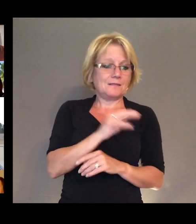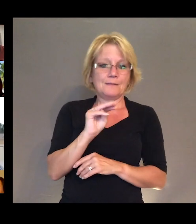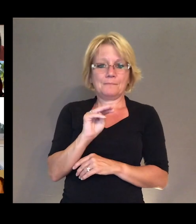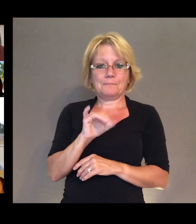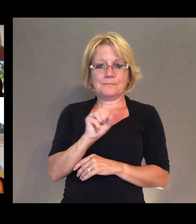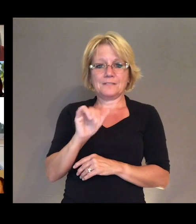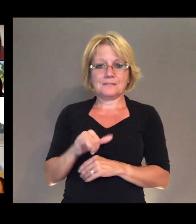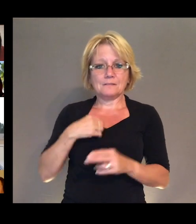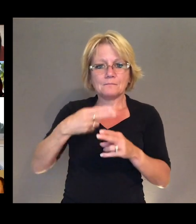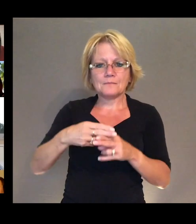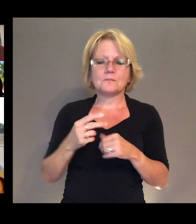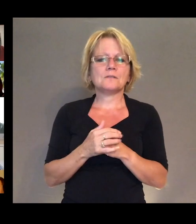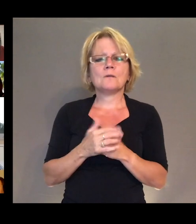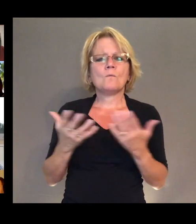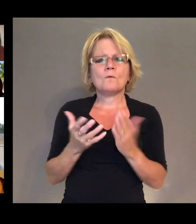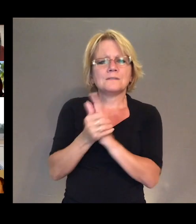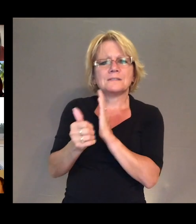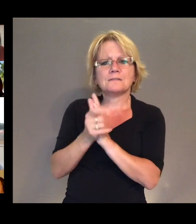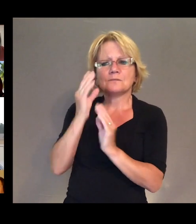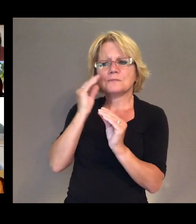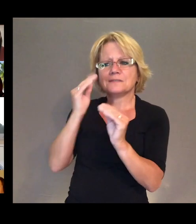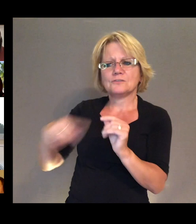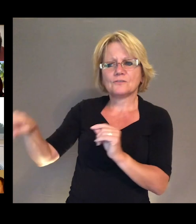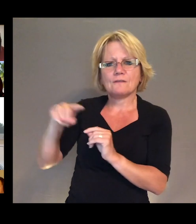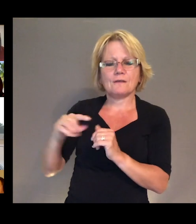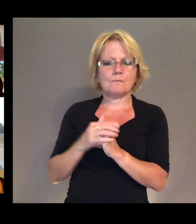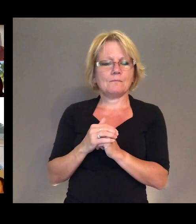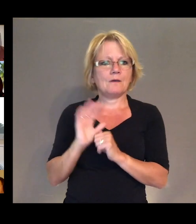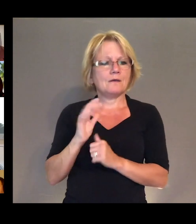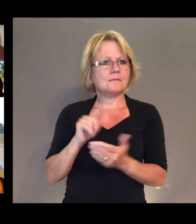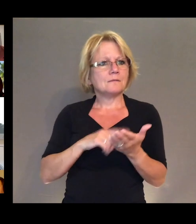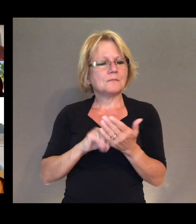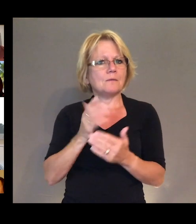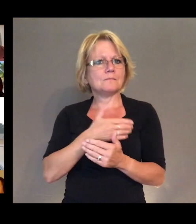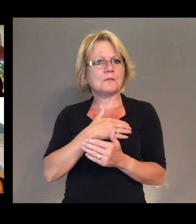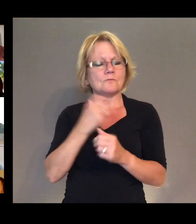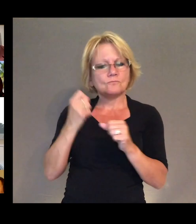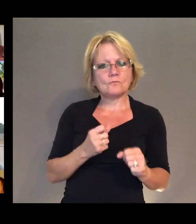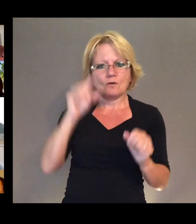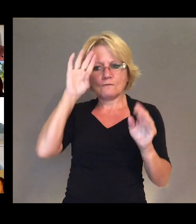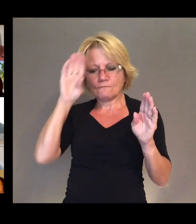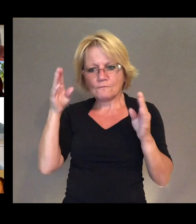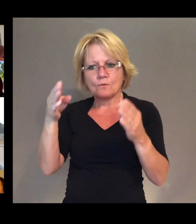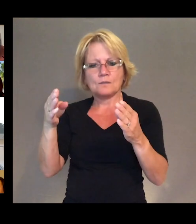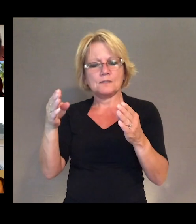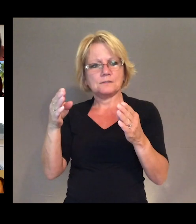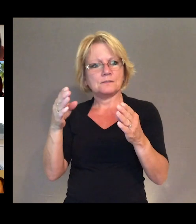what skills are we teaching our students? We focus so much sometimes on the areas where they are weakened,